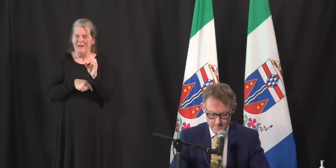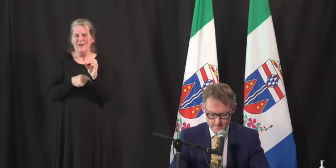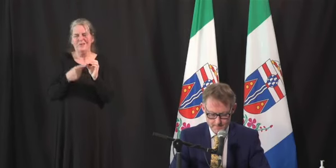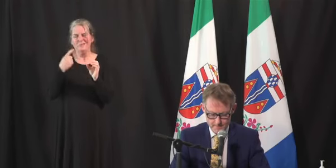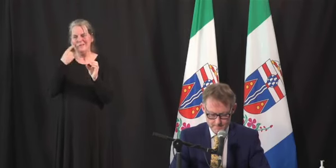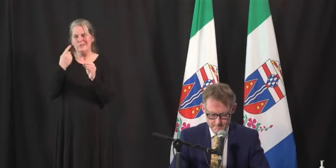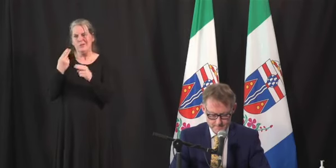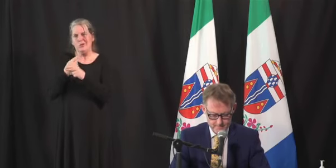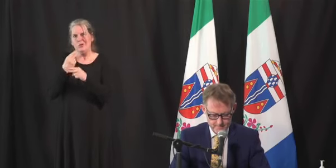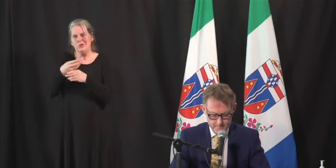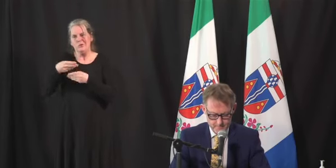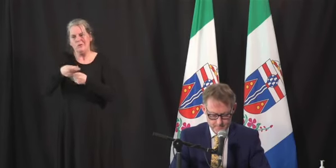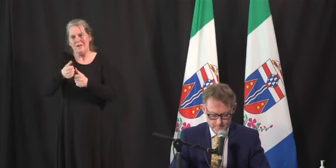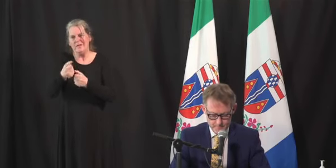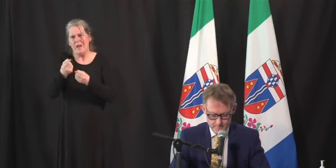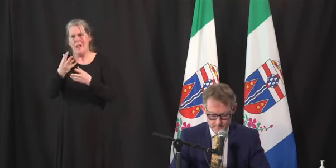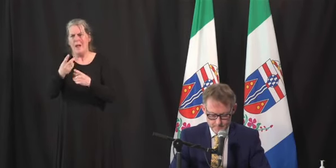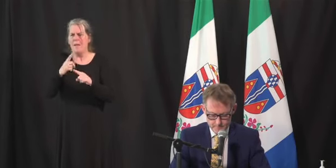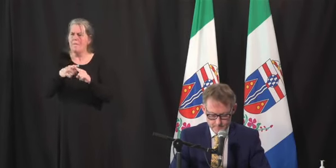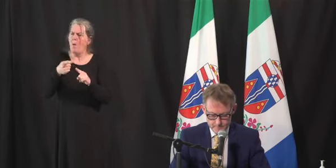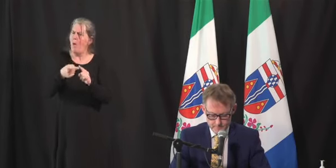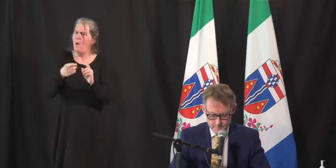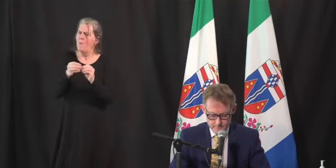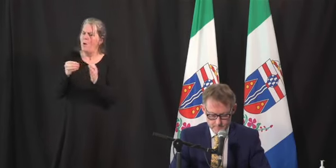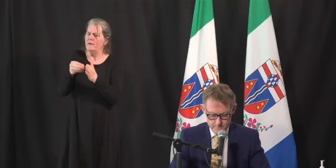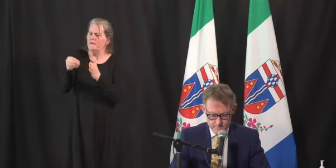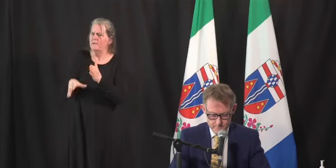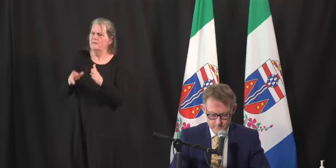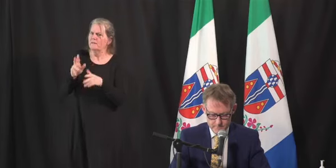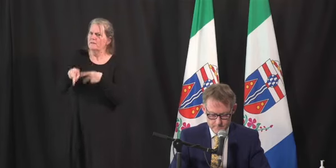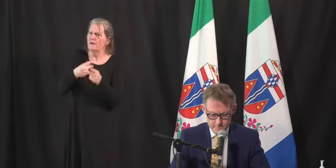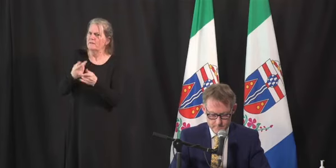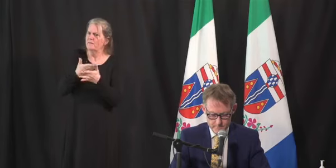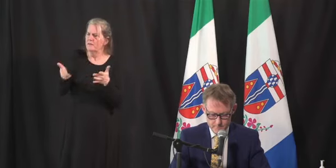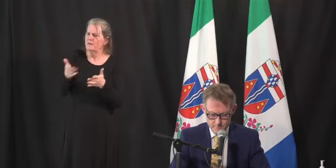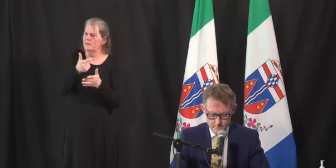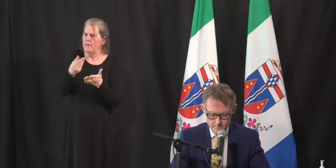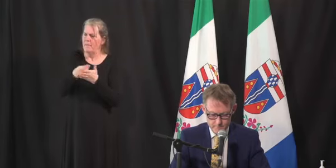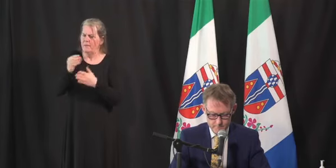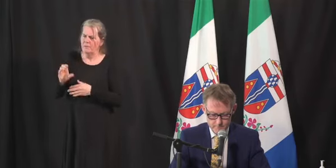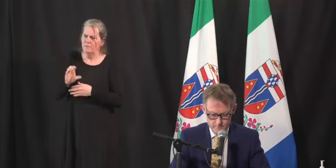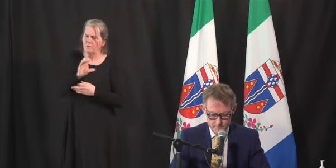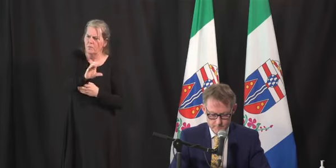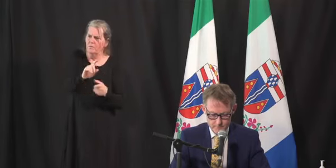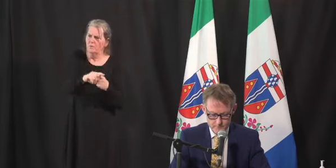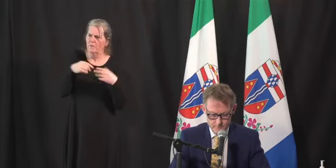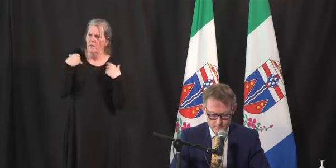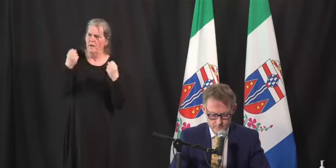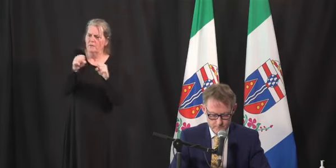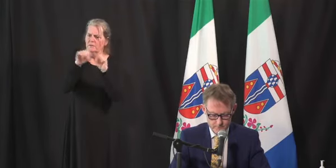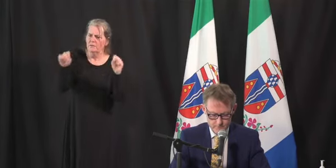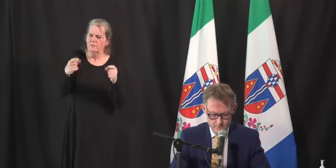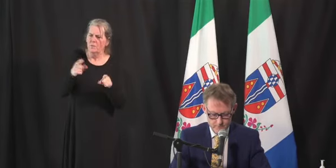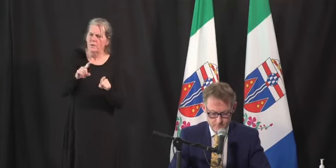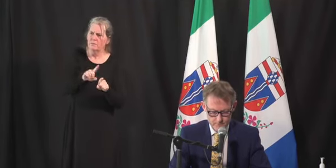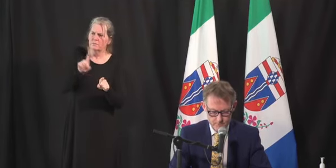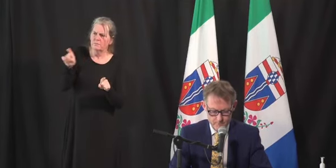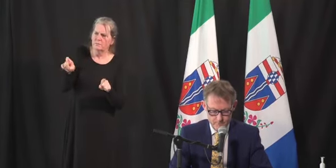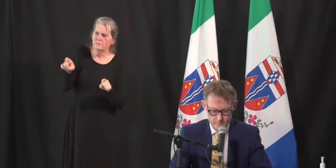WHAT ARE SOME OF THE MORE COULD FEEL THINGS THAT WE'RE LOOKING AT? WHERE WILL FUNDS GO IMMEDIATELY? SO AGAIN THE QUESTION IS ON